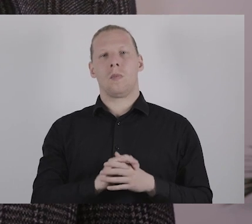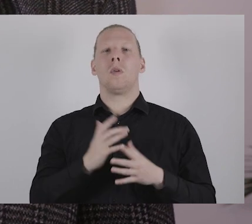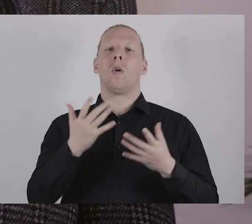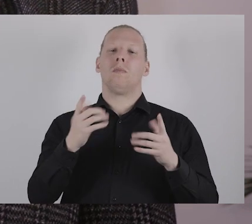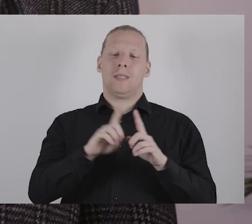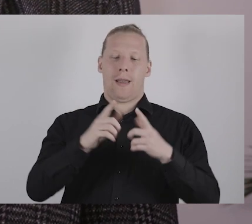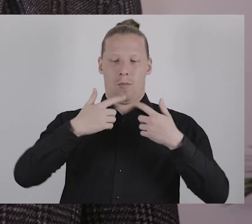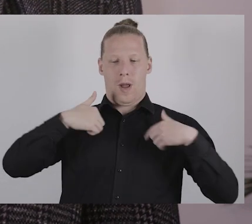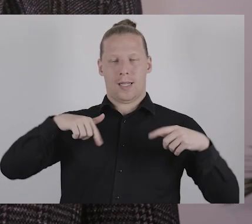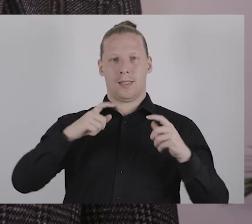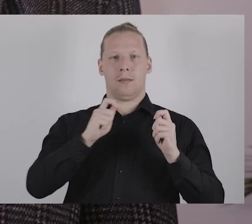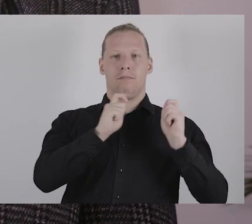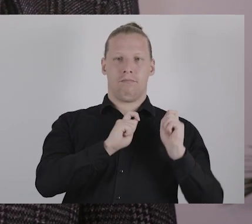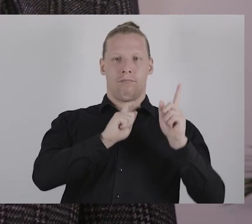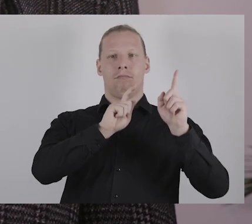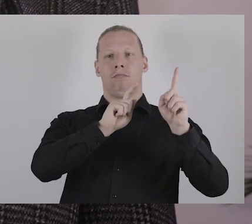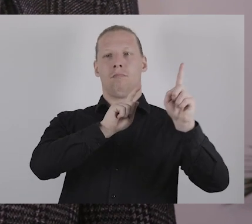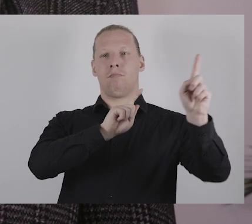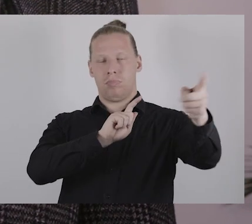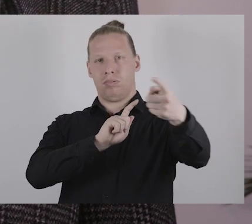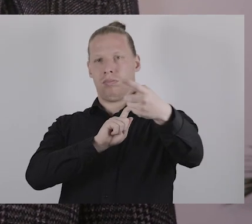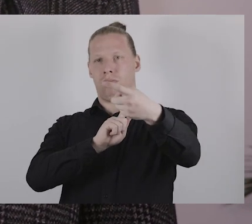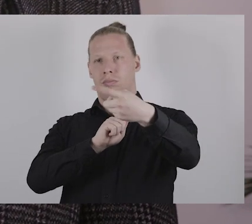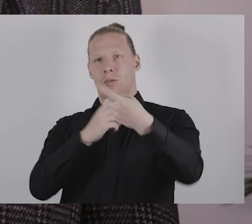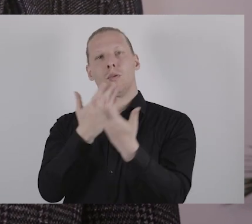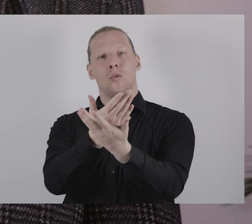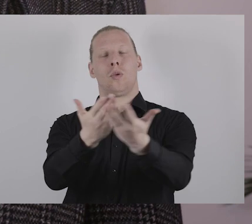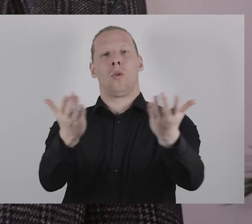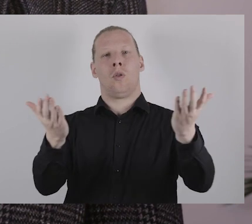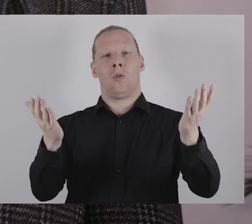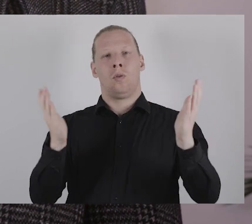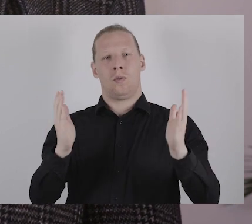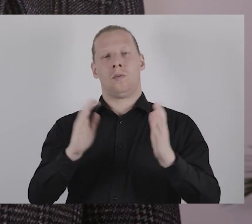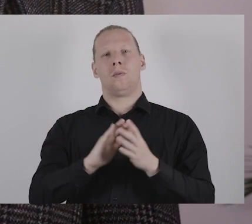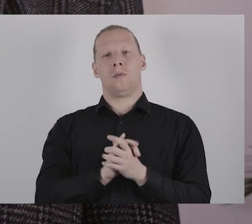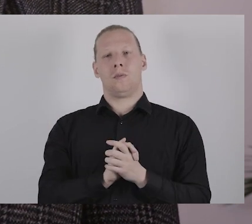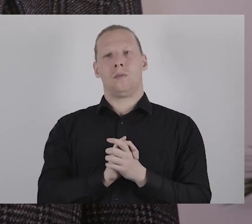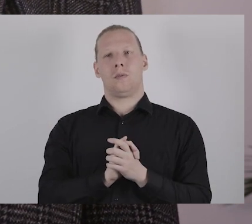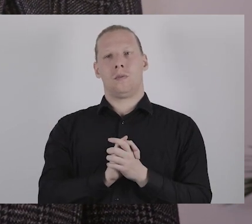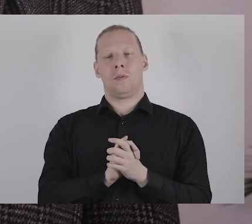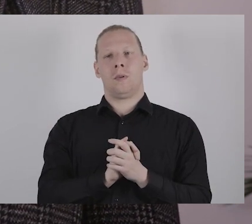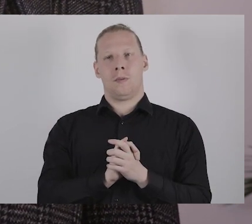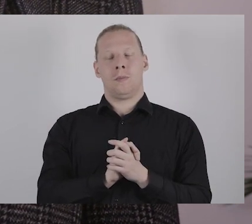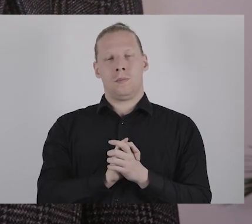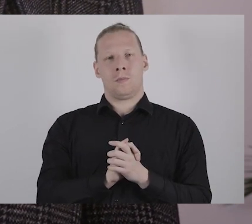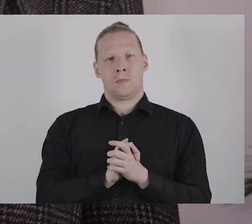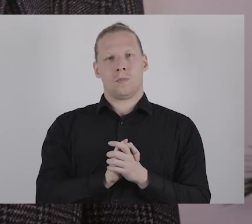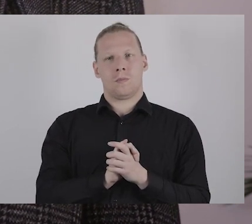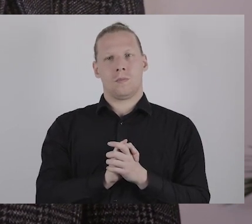With a line and hook... we too welcome you all.